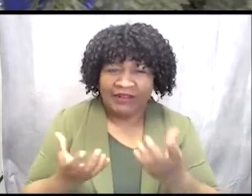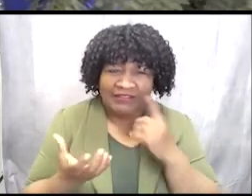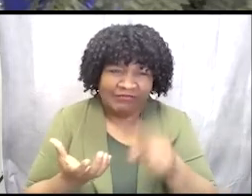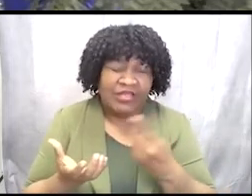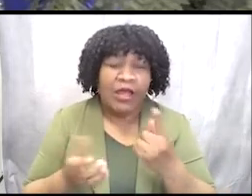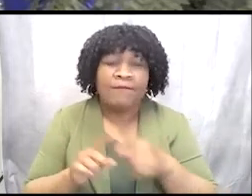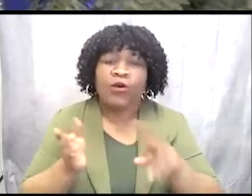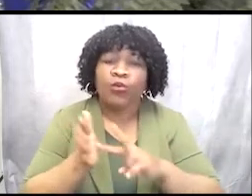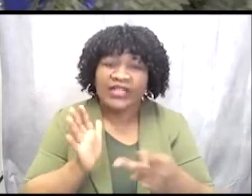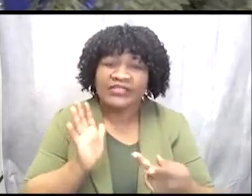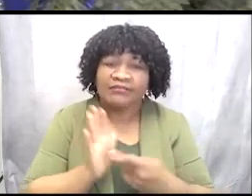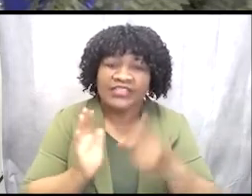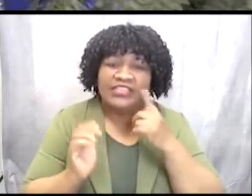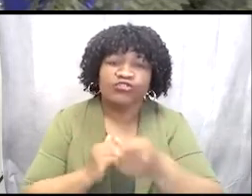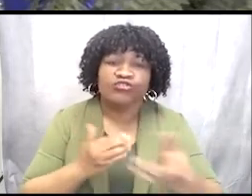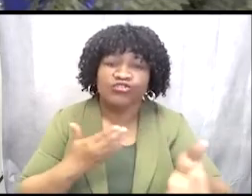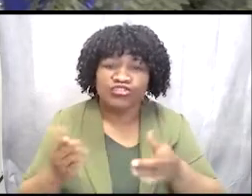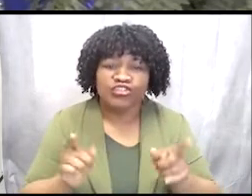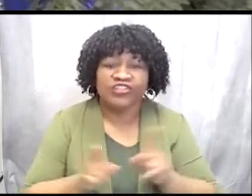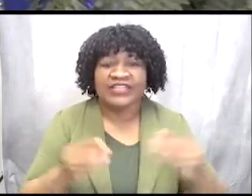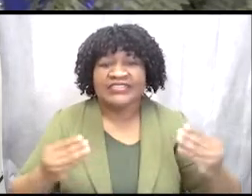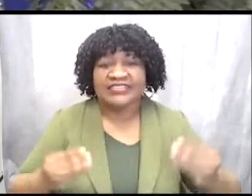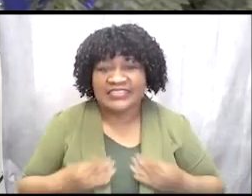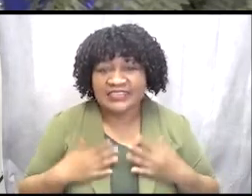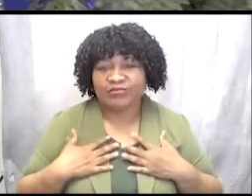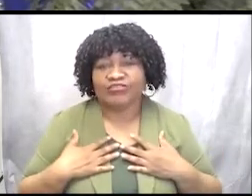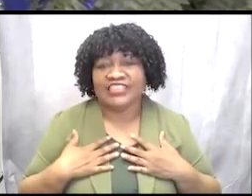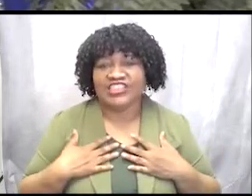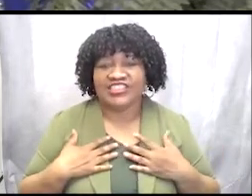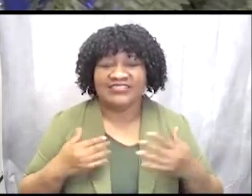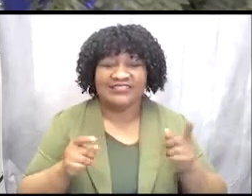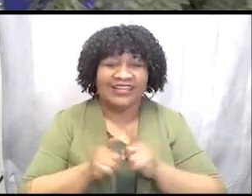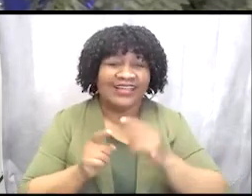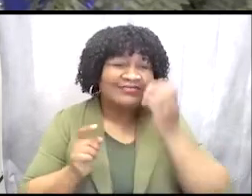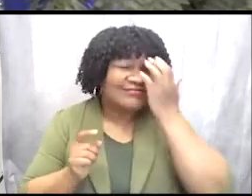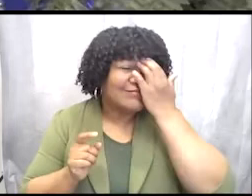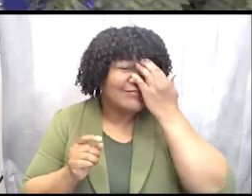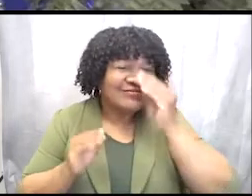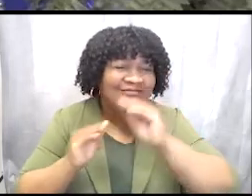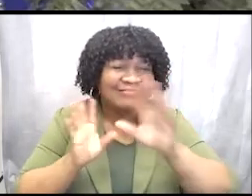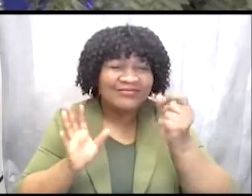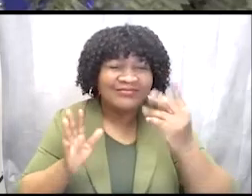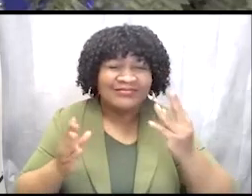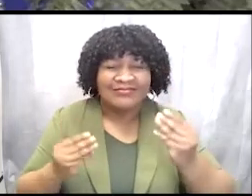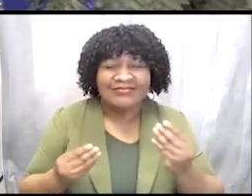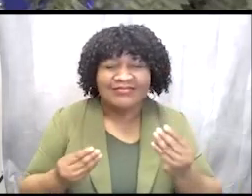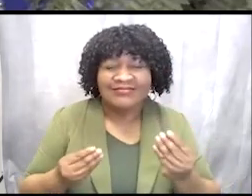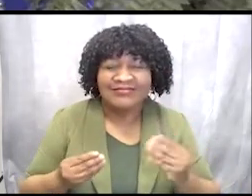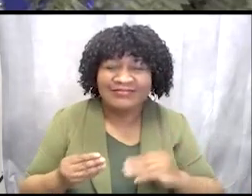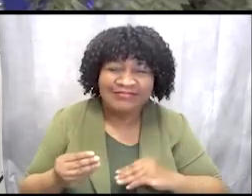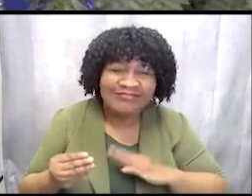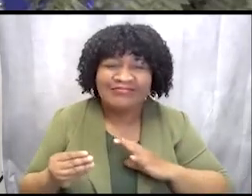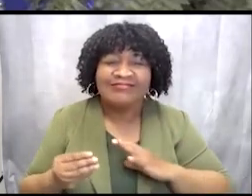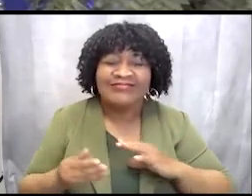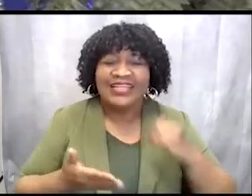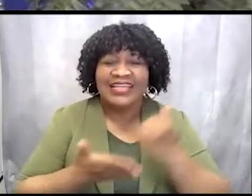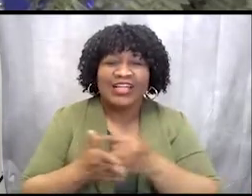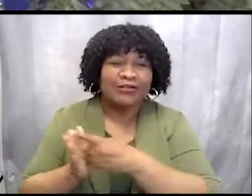It's what it means to serve as inspiration, as consciousness-lifting, which helps you understand